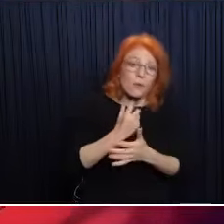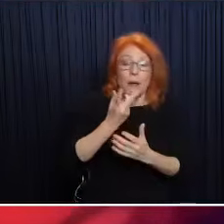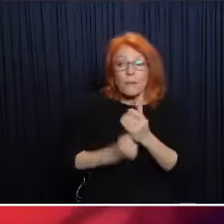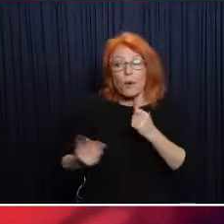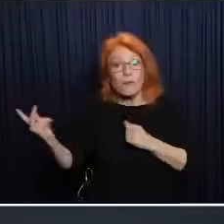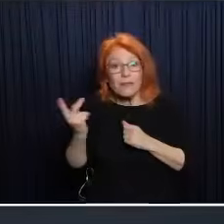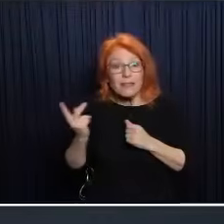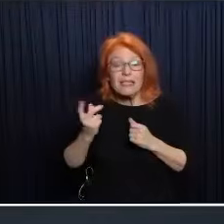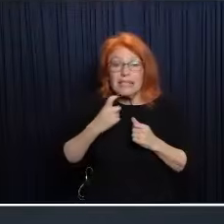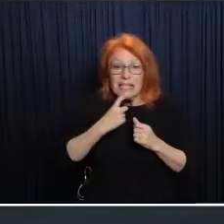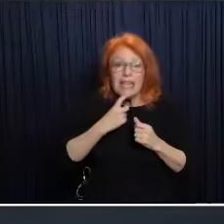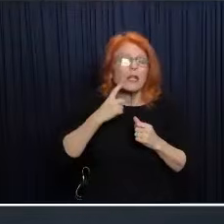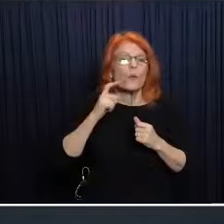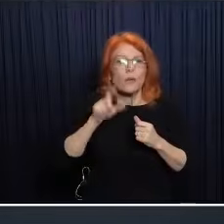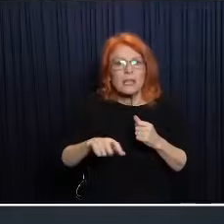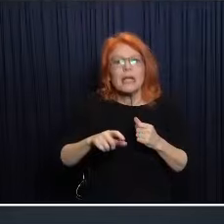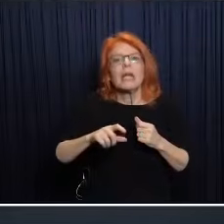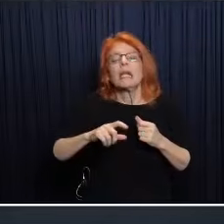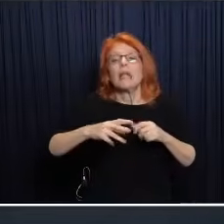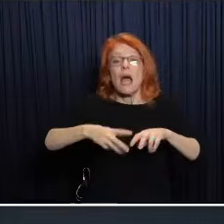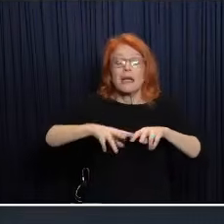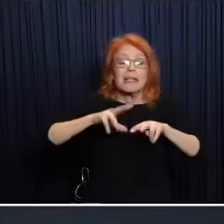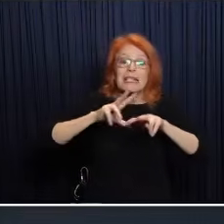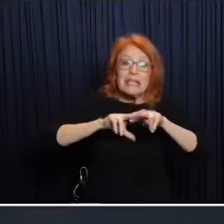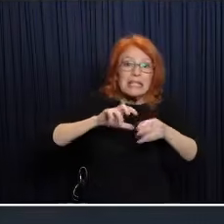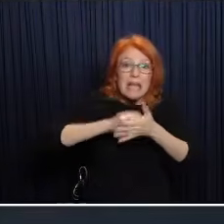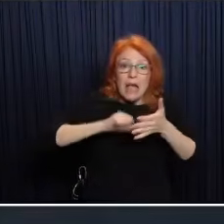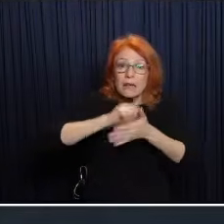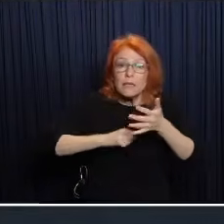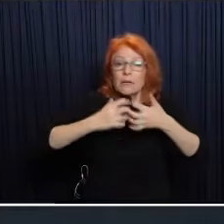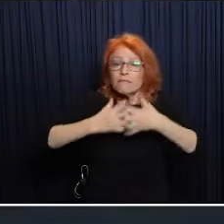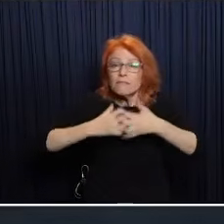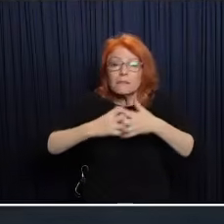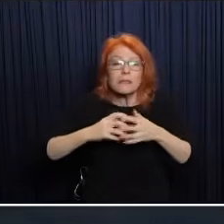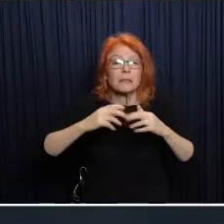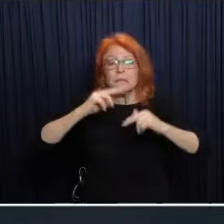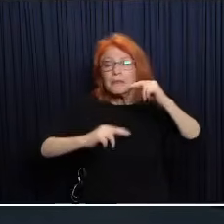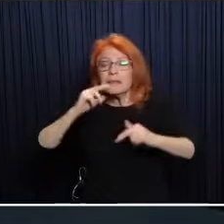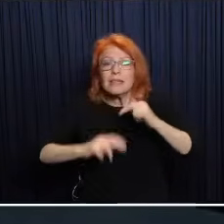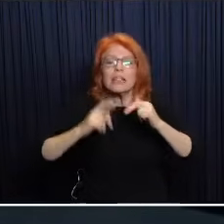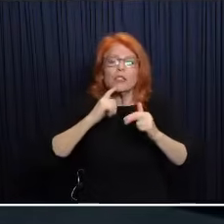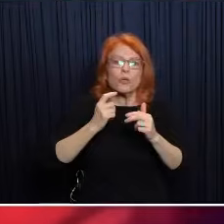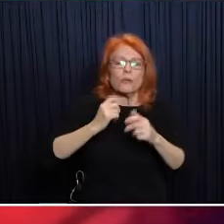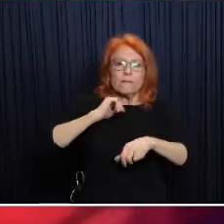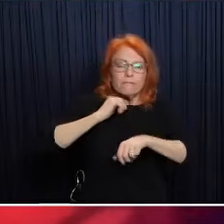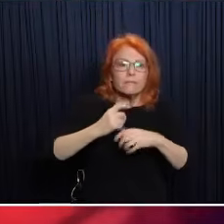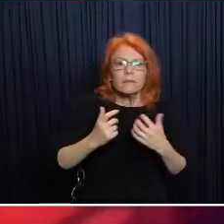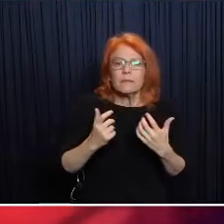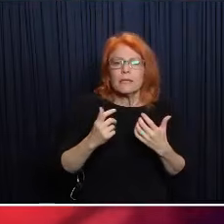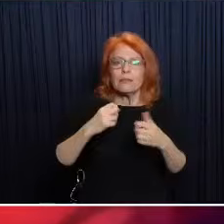ENTIRE COUNTRY COME FROM. WE NEED EVERY OPPORTUNITY LIKE